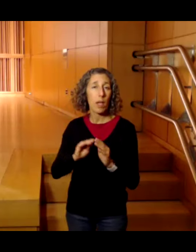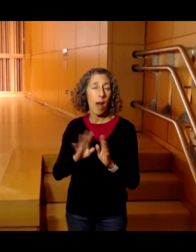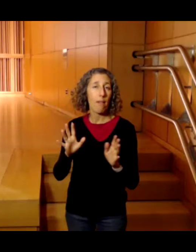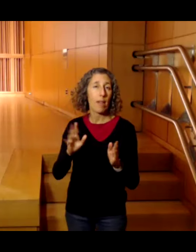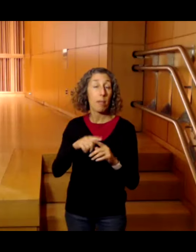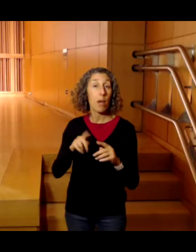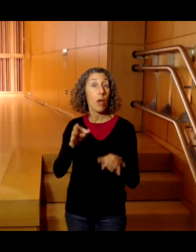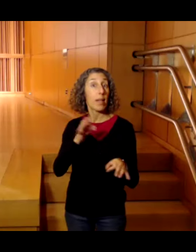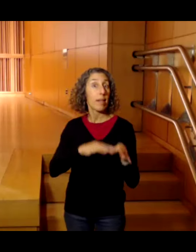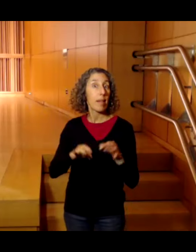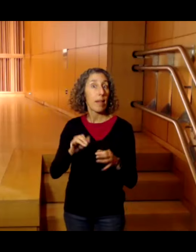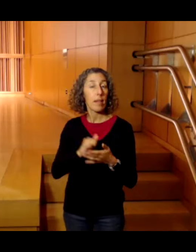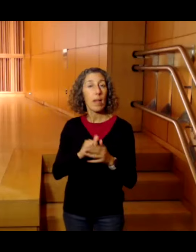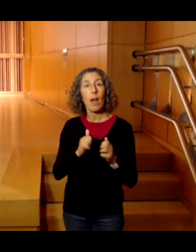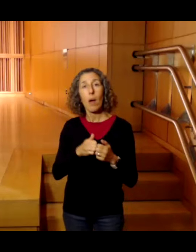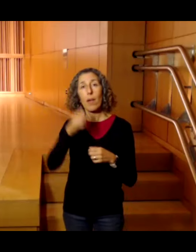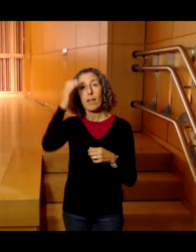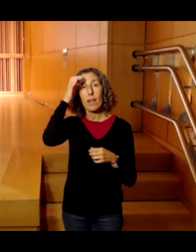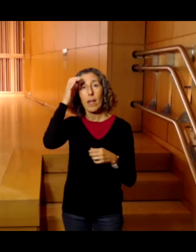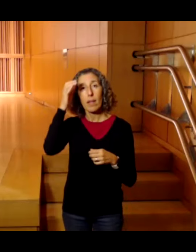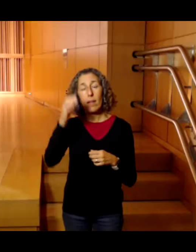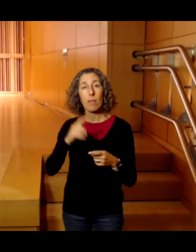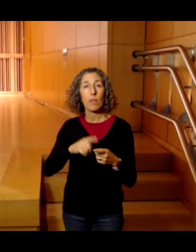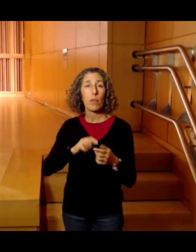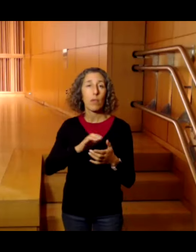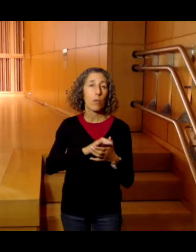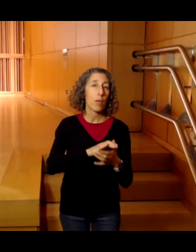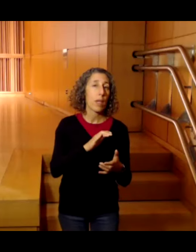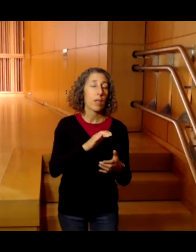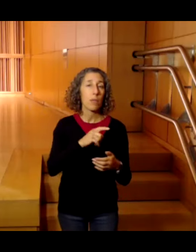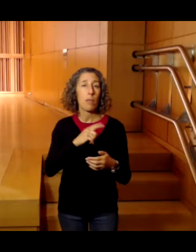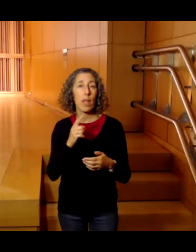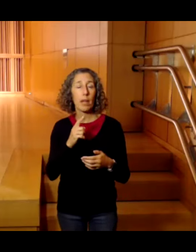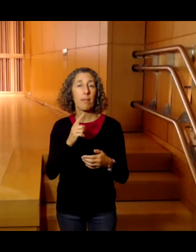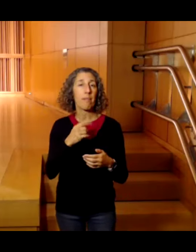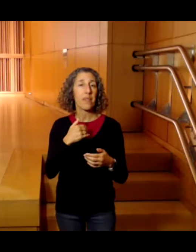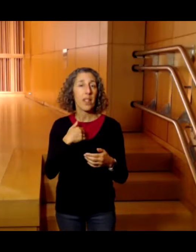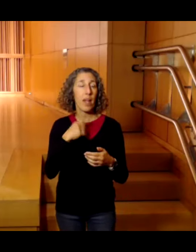As a concept through which black writers have envisioned and enacted.